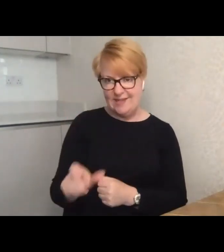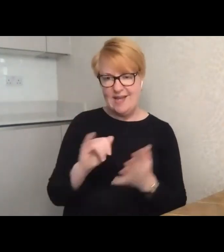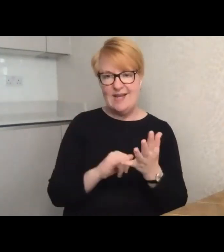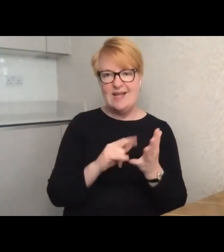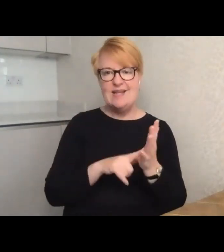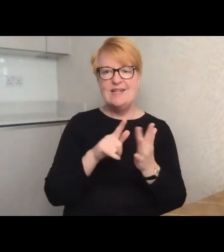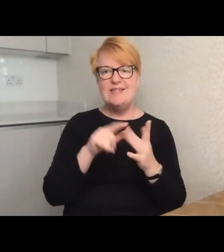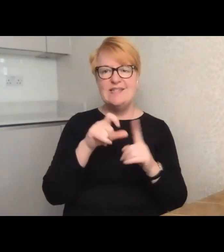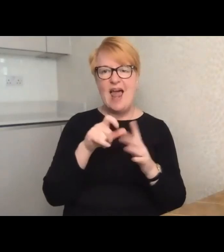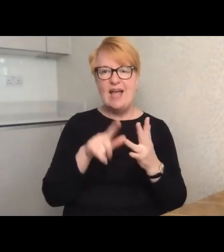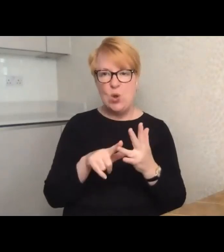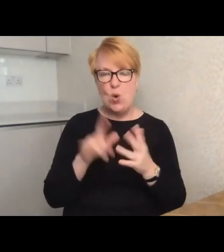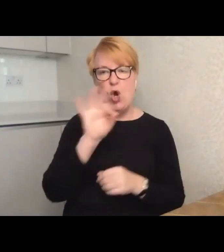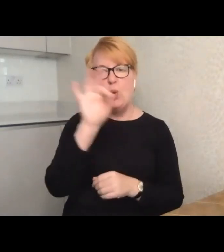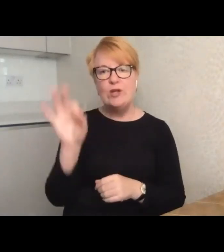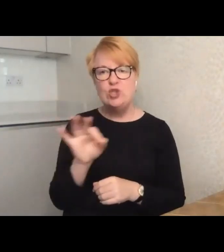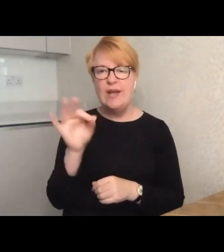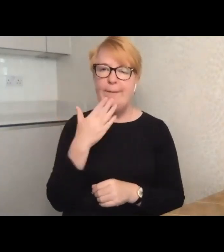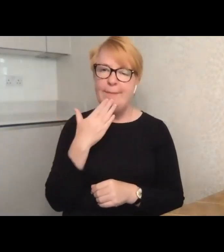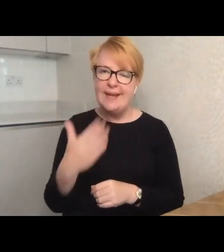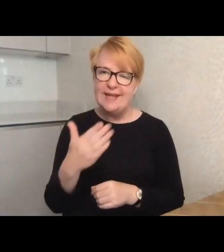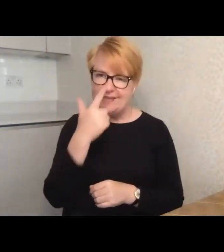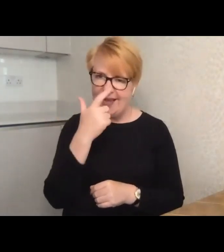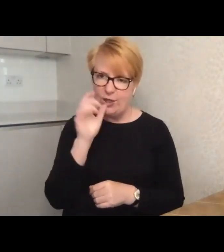we would be really grateful if you could please complete before you